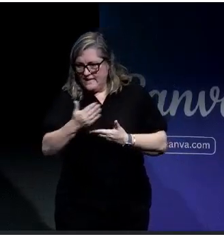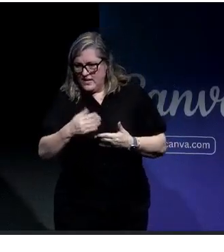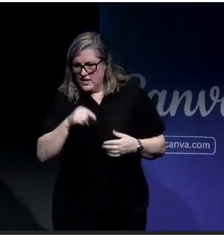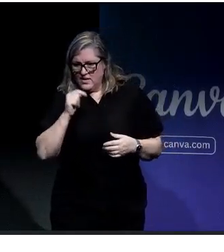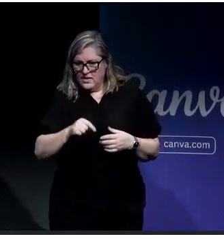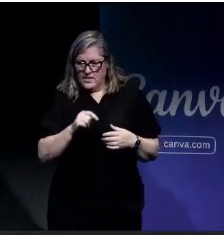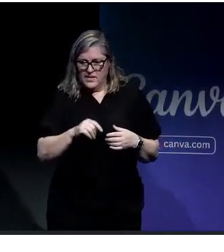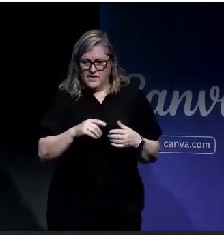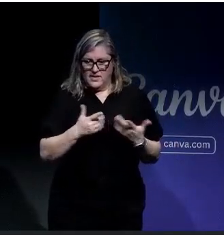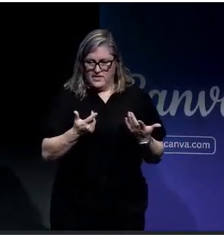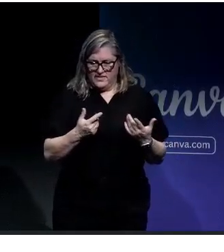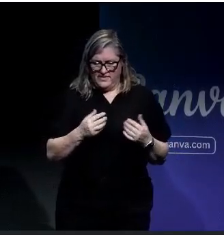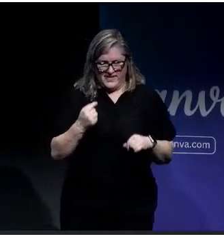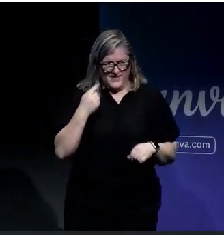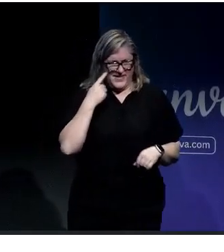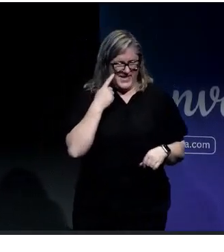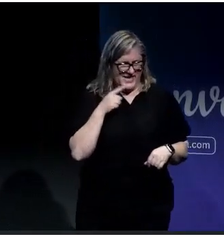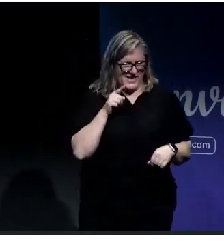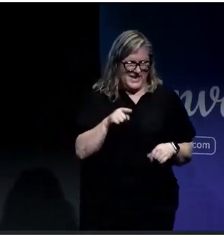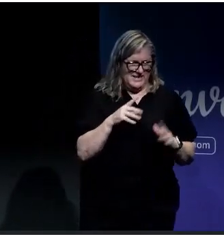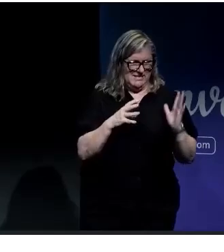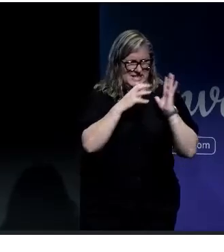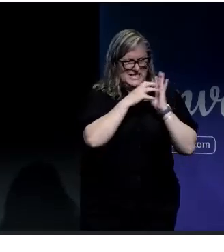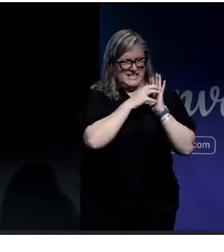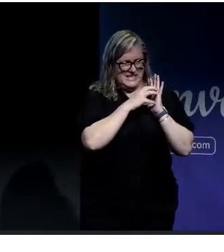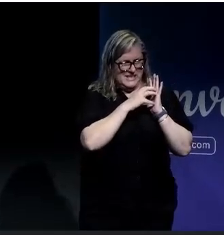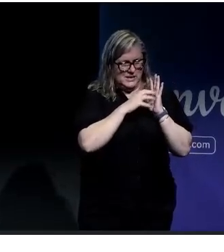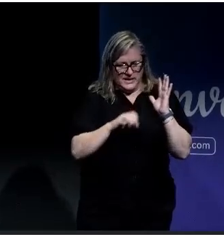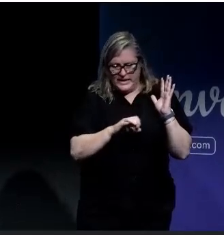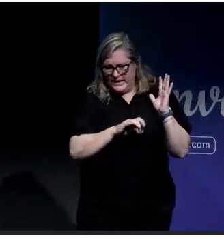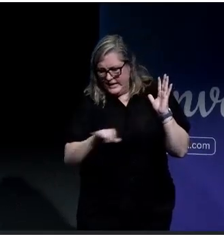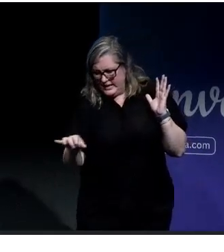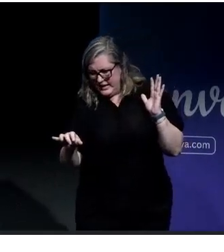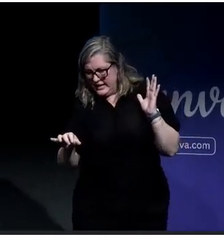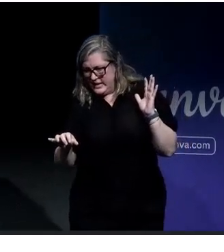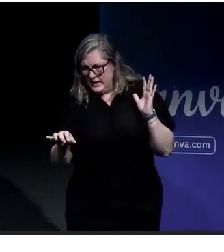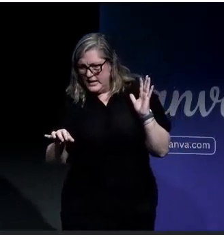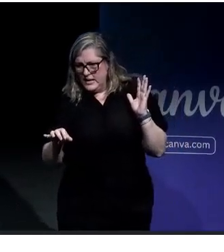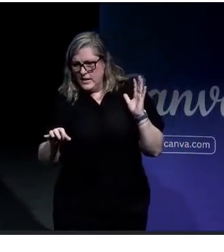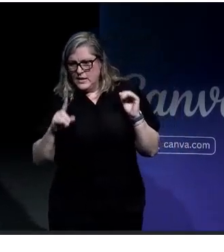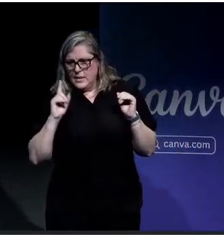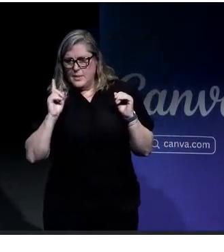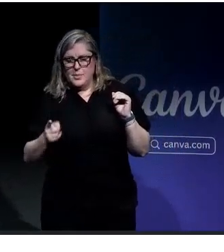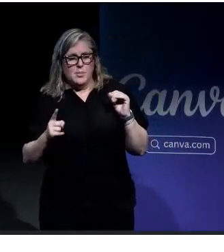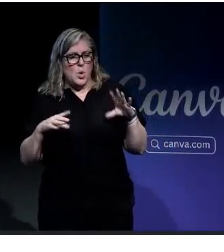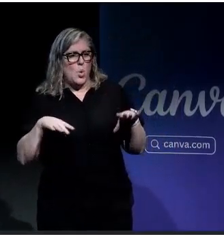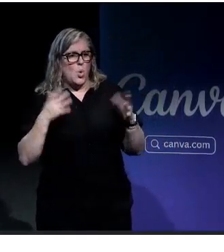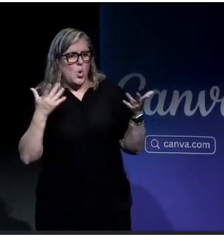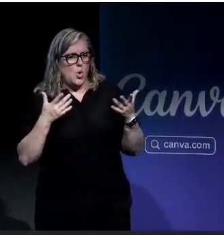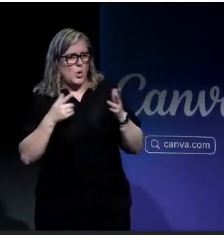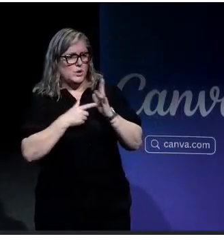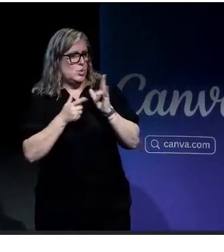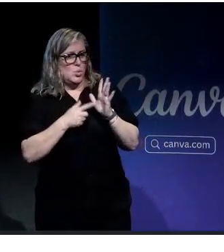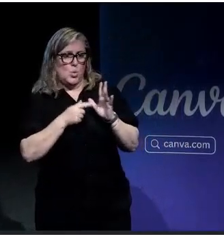So a bit of a hint there that it might be a decorative image in the alt text, but the automated tools will not pick this up as a decorative image.